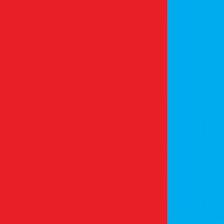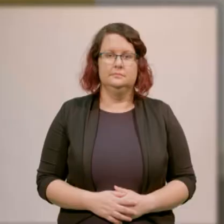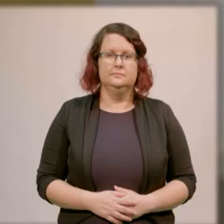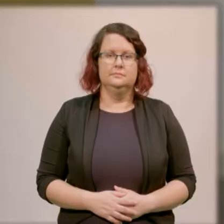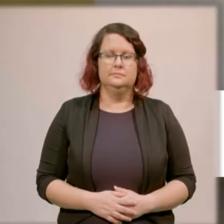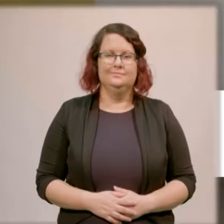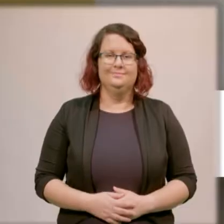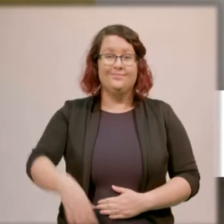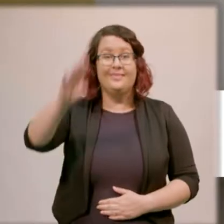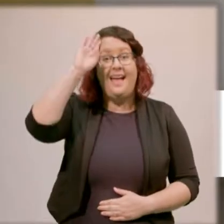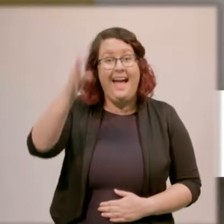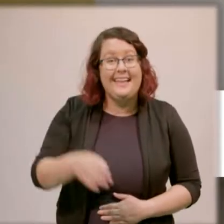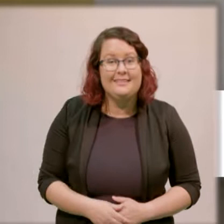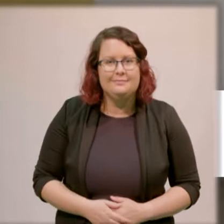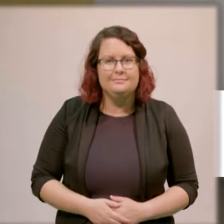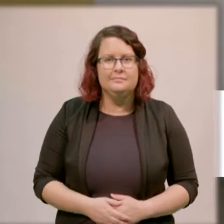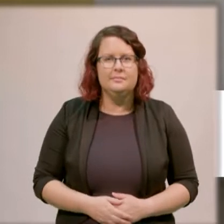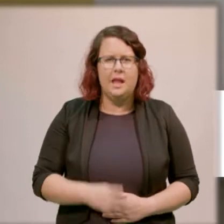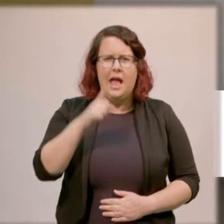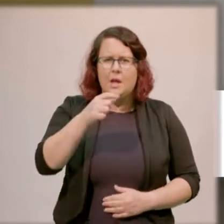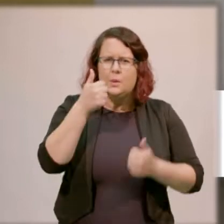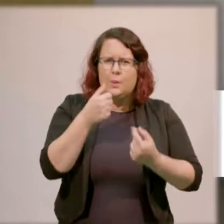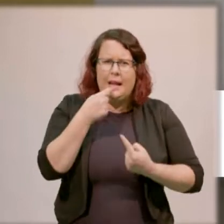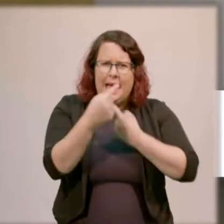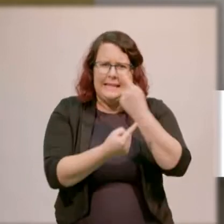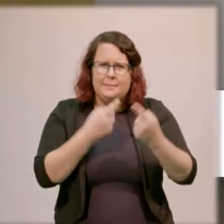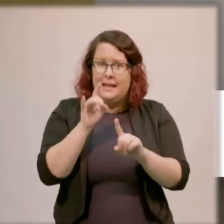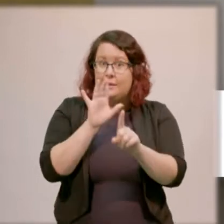Hello. Are you good at explaining yourself to people?